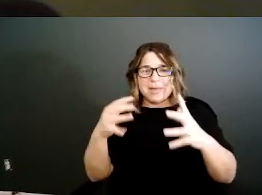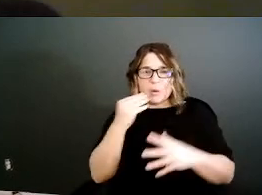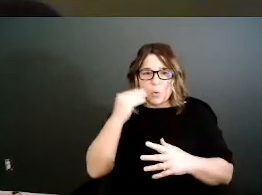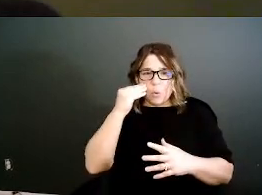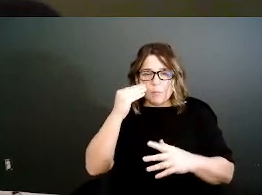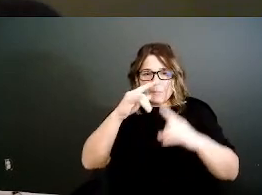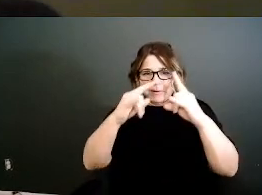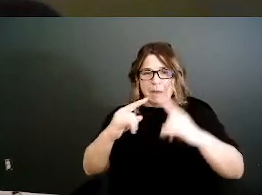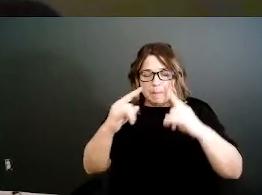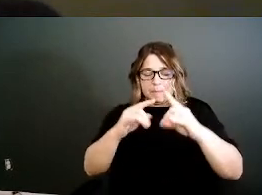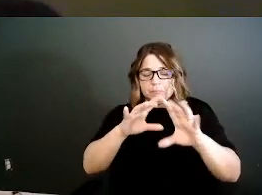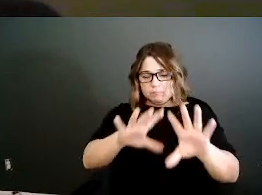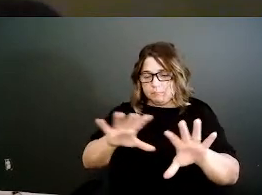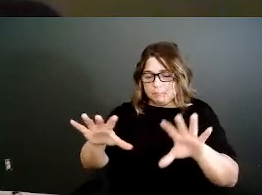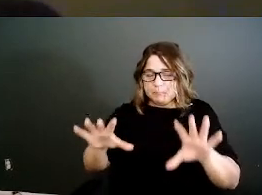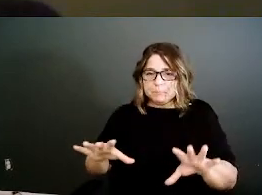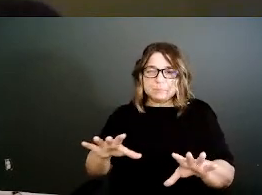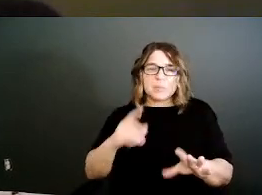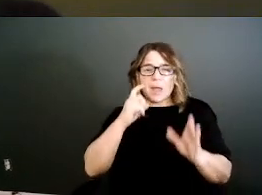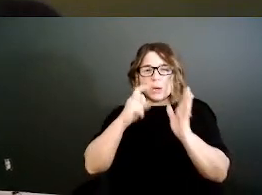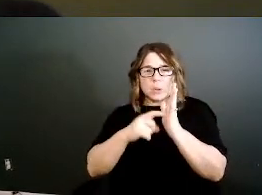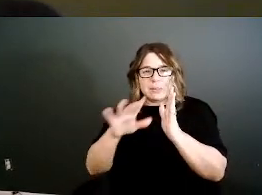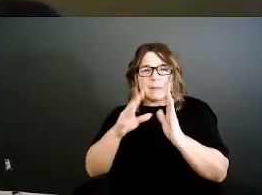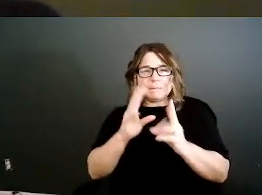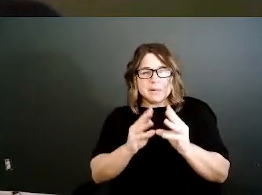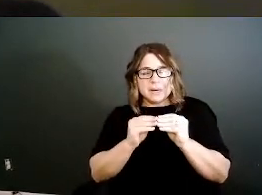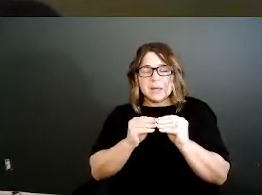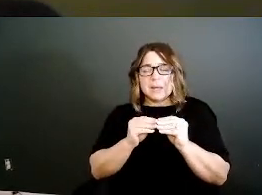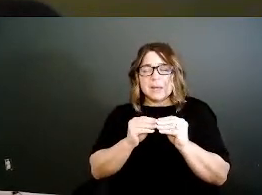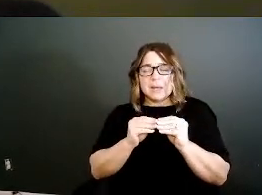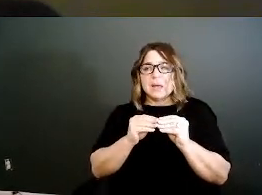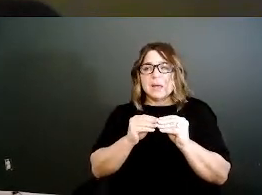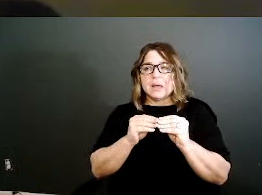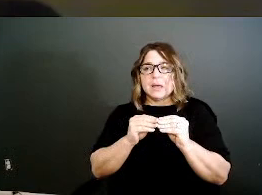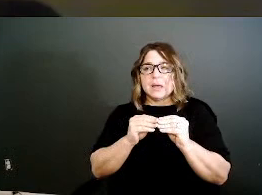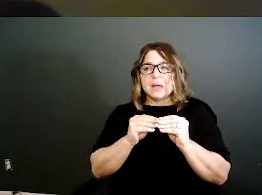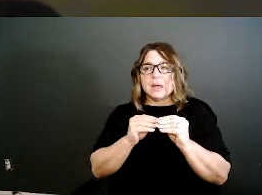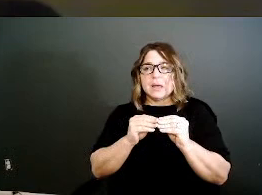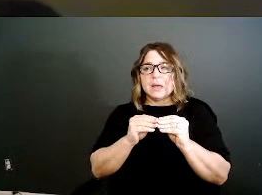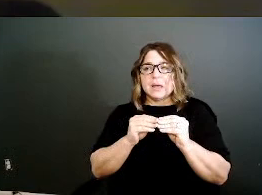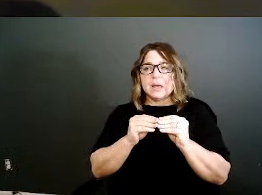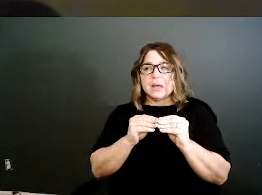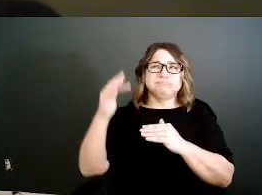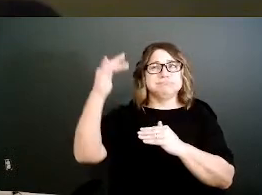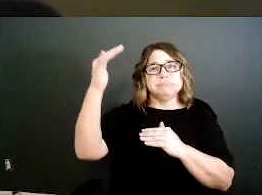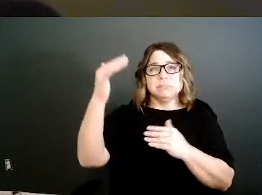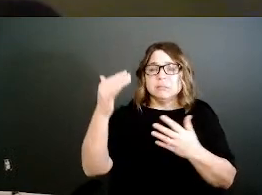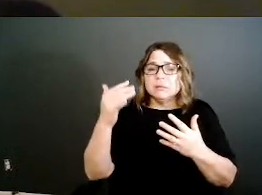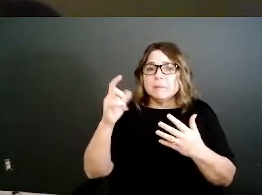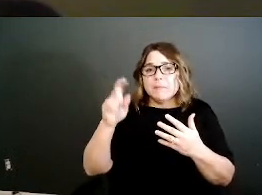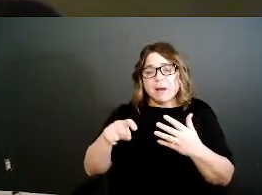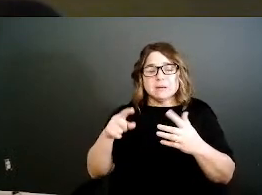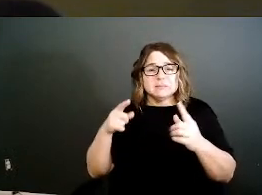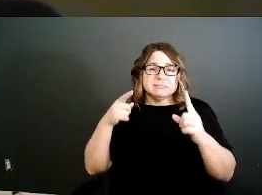COMMUNITY, INCLUDING THE PEOPLE WHO ARE LIVING IN ENCAMPMENTS AND EXPERIENCING UNSHELTERED HOMELESSNESS AS WELL AS PEOPLE WHO ARE LIVING NEARBY AND THE STAFF